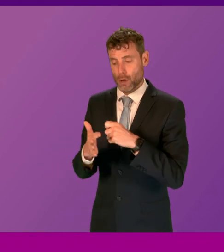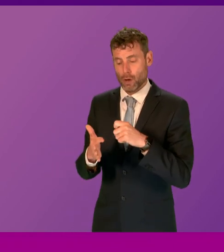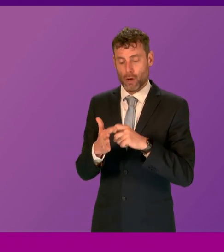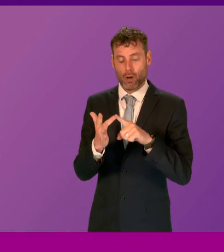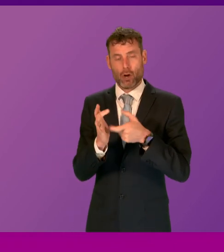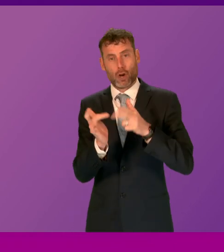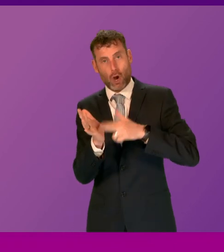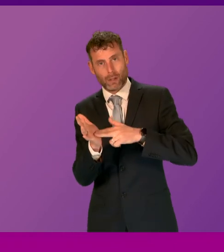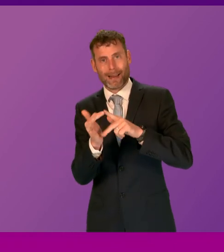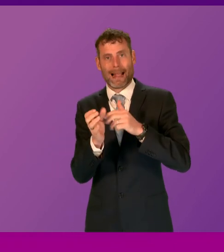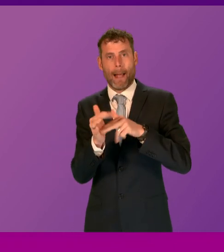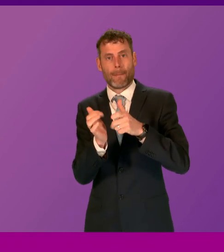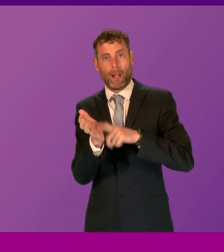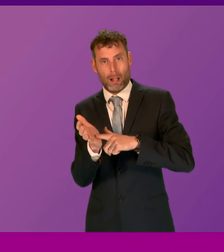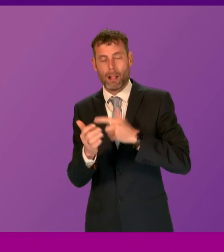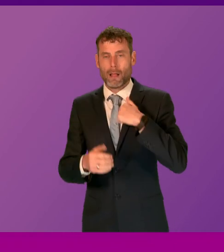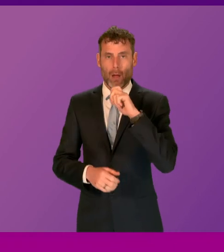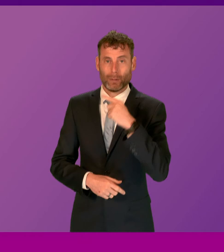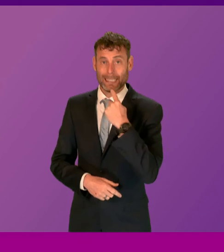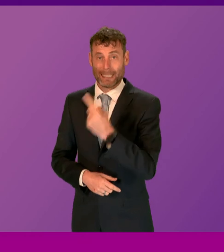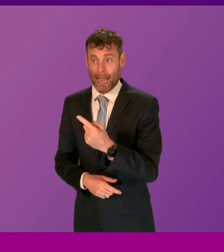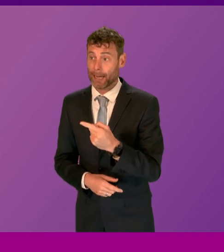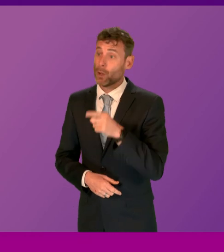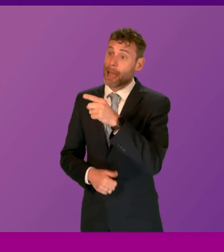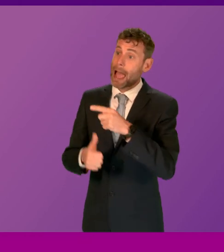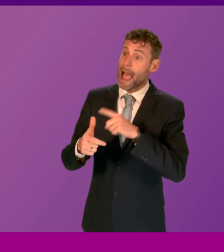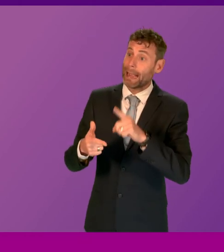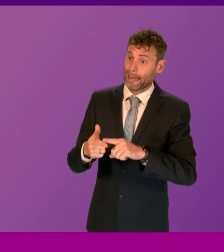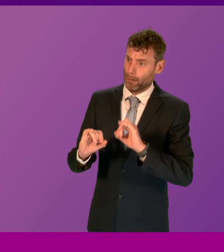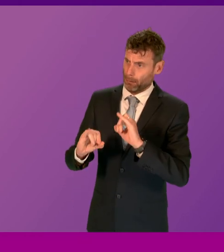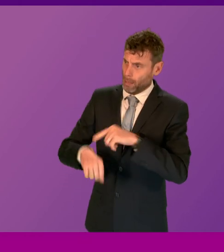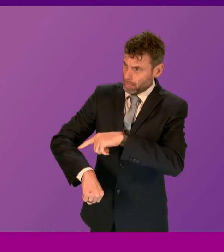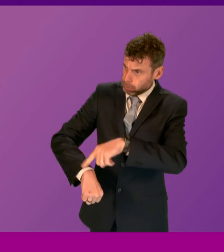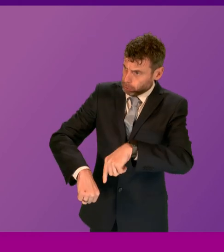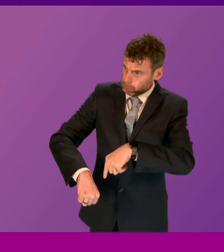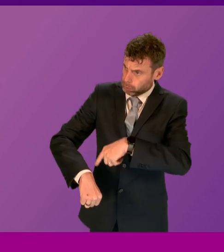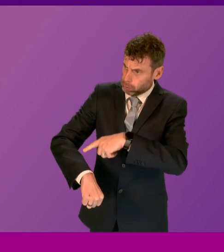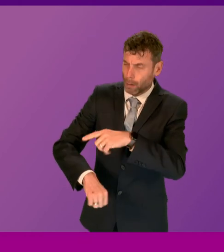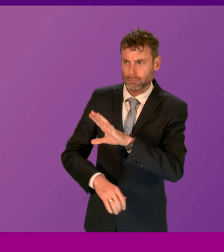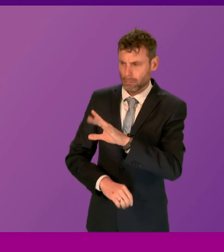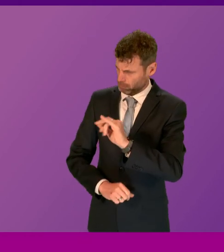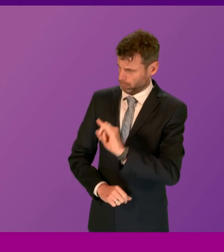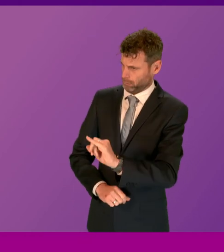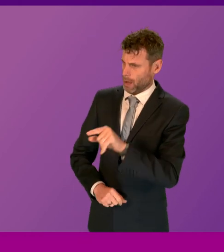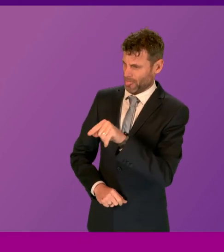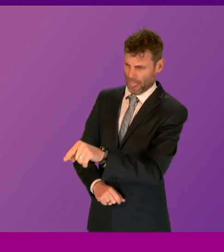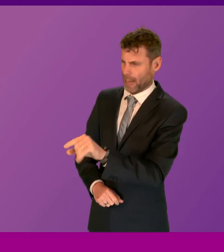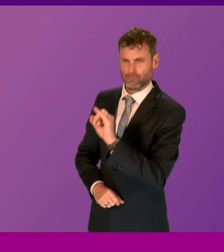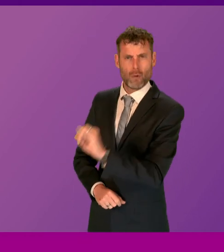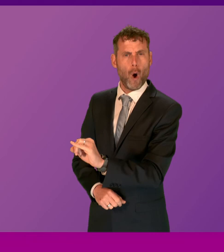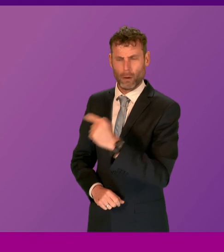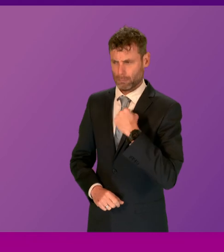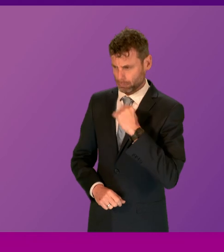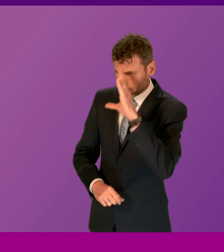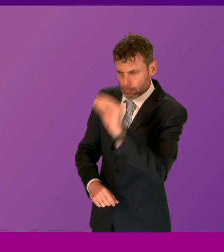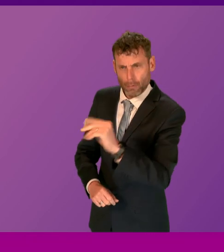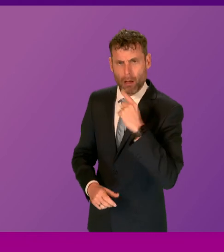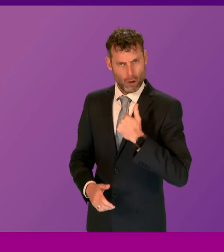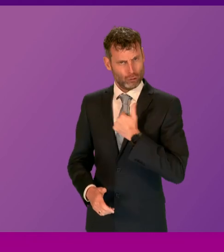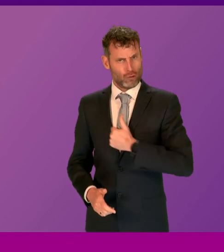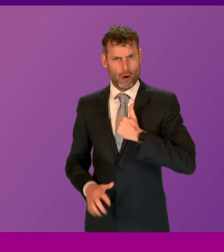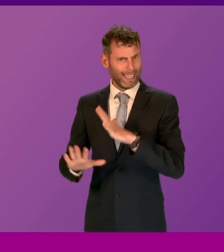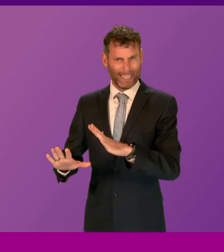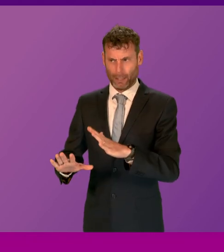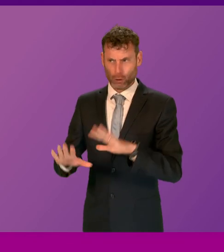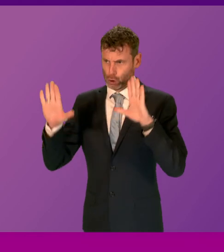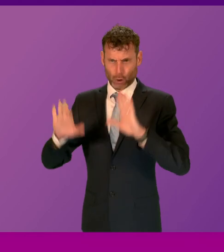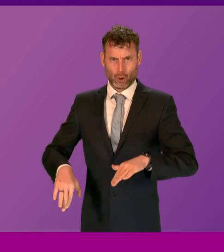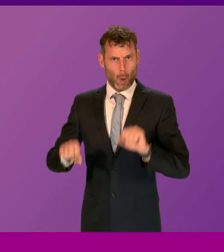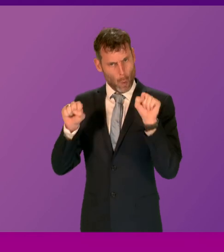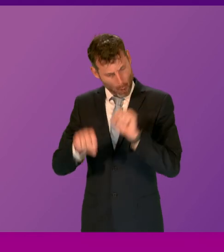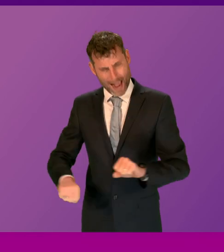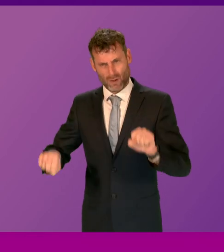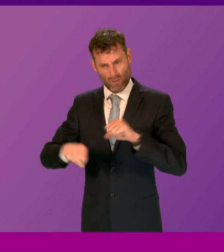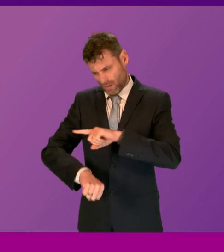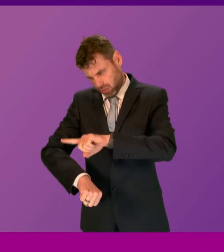anybody else who has had to wait too long—longer than any of us would expect—for A and E